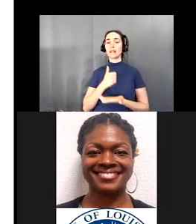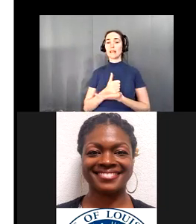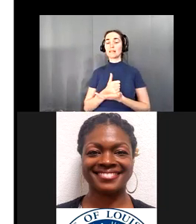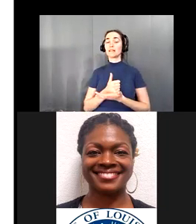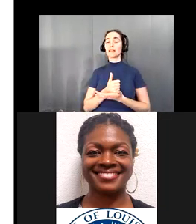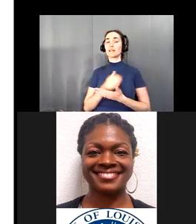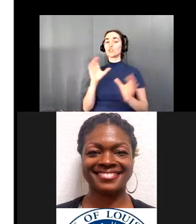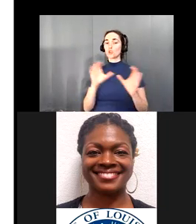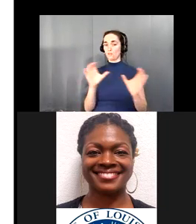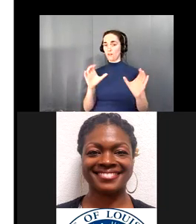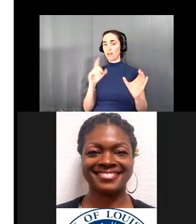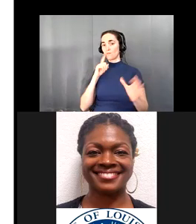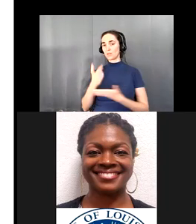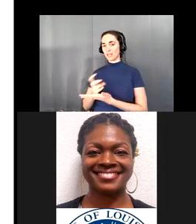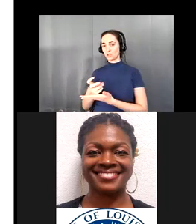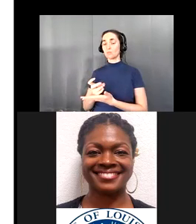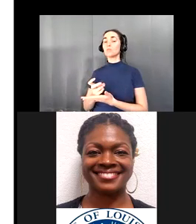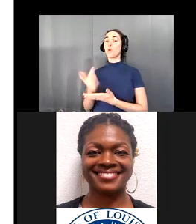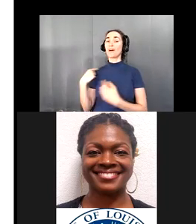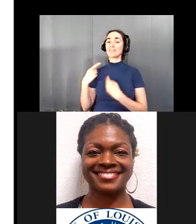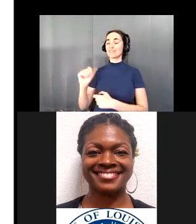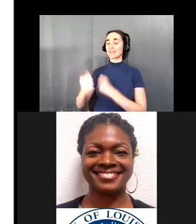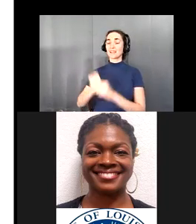I've been around seizures for the last 10 and a half years because that's how old My